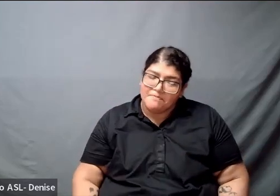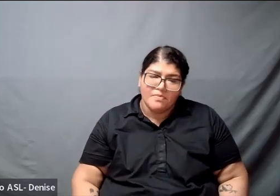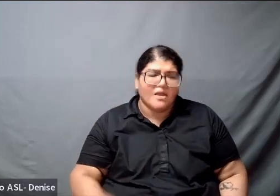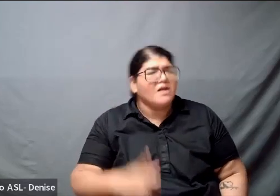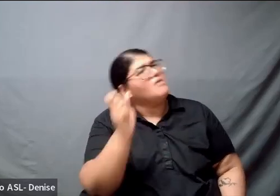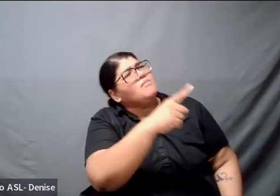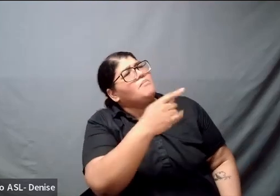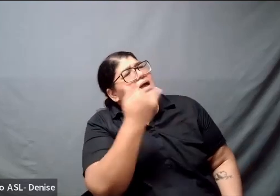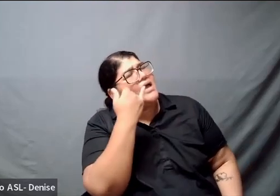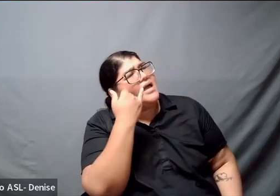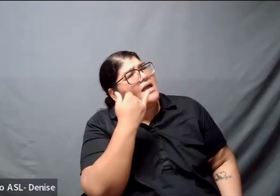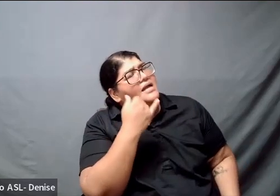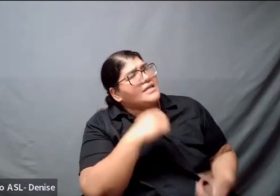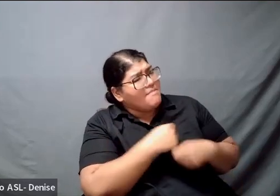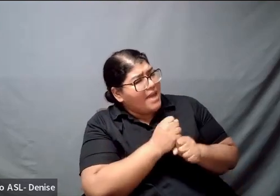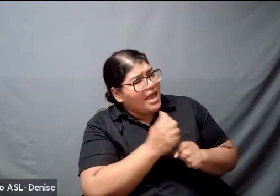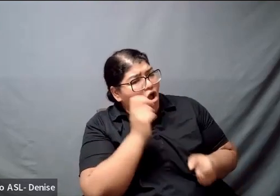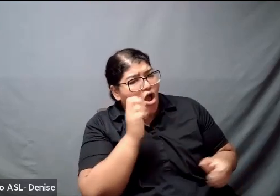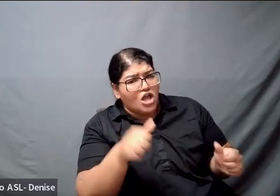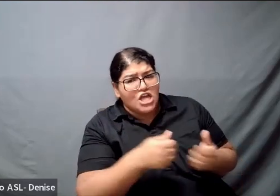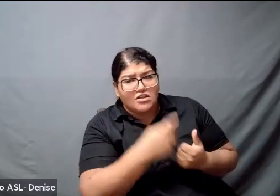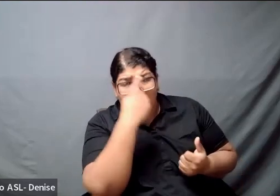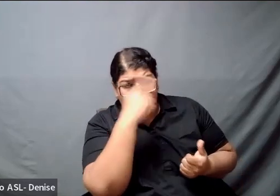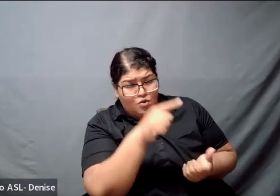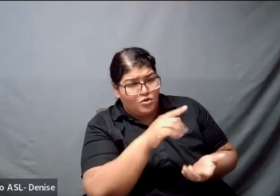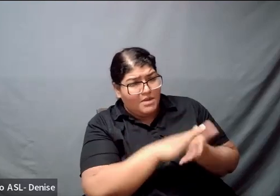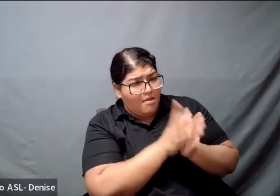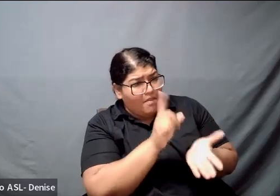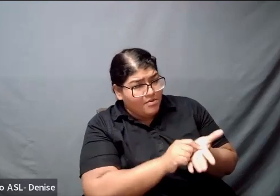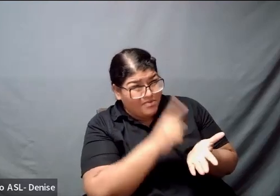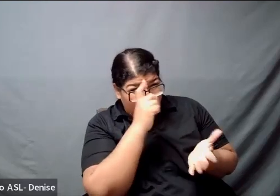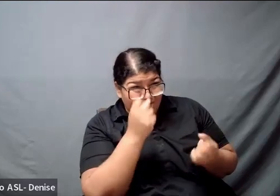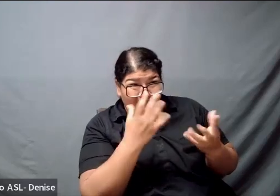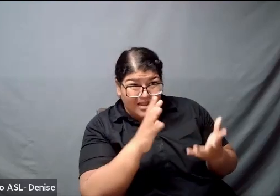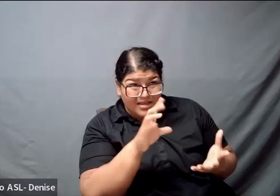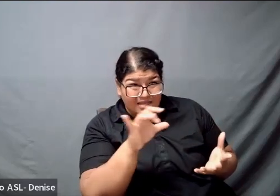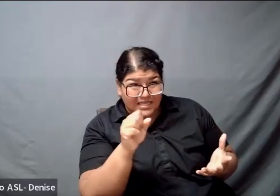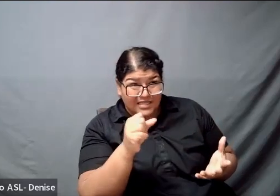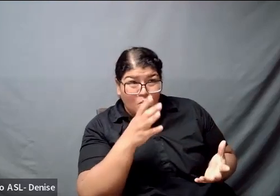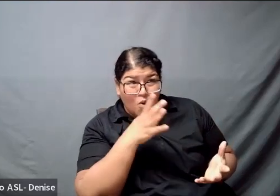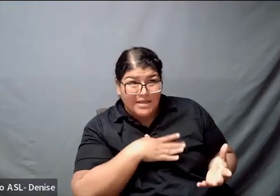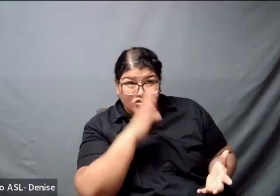But did it make it harder for you to get published? You mentioned there were a lot of cis ladies that were getting published with these books.